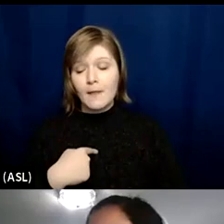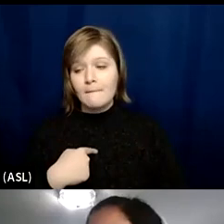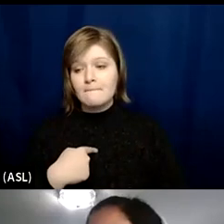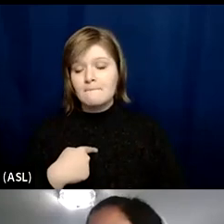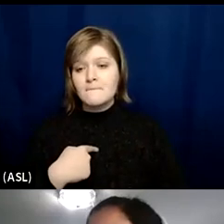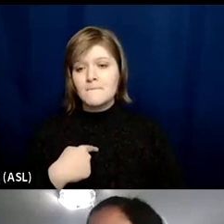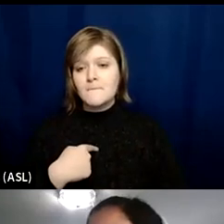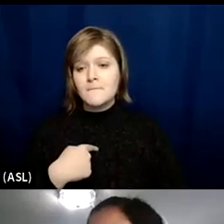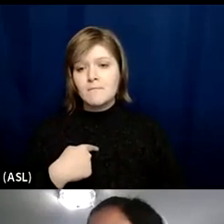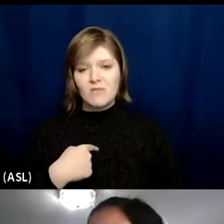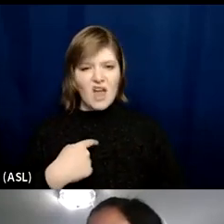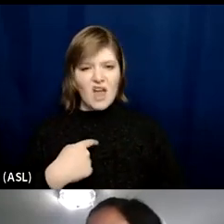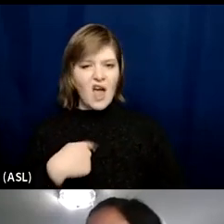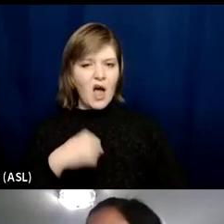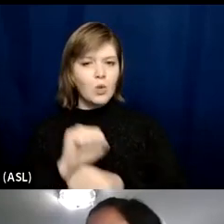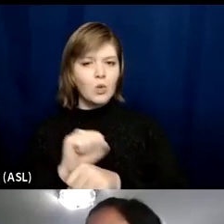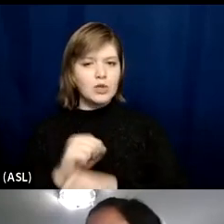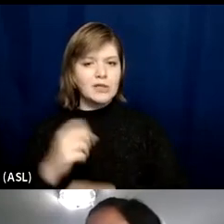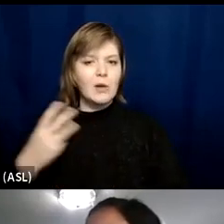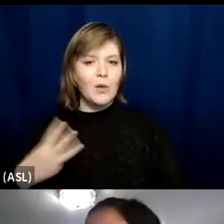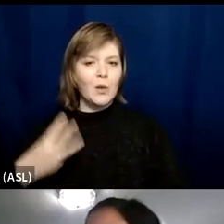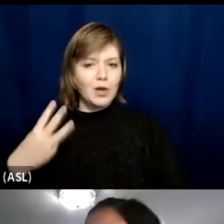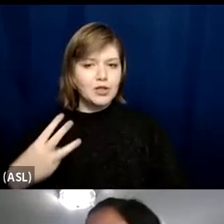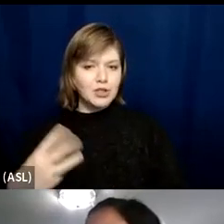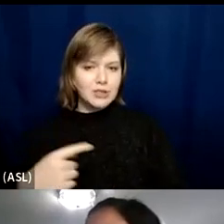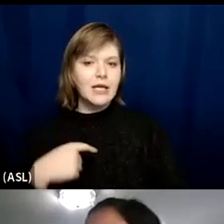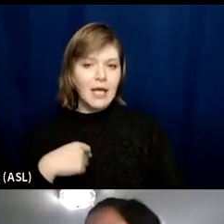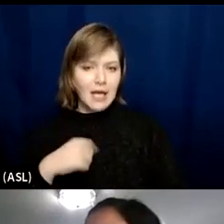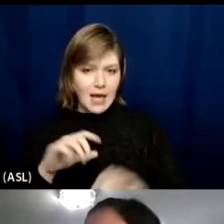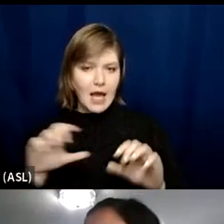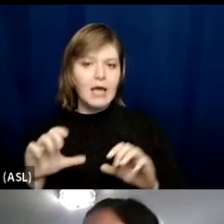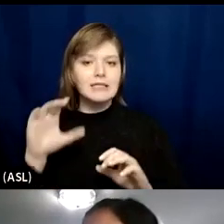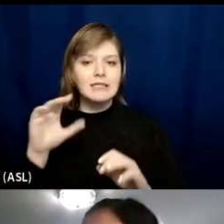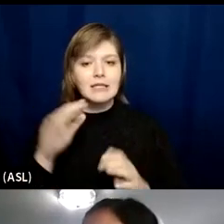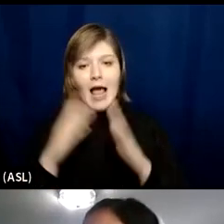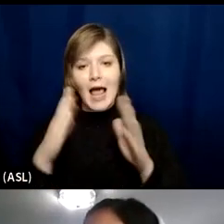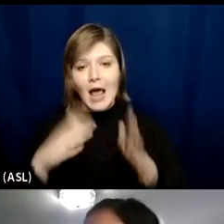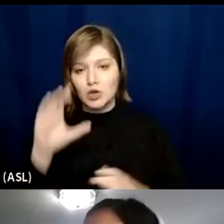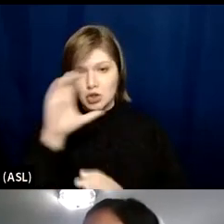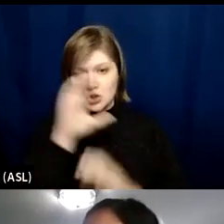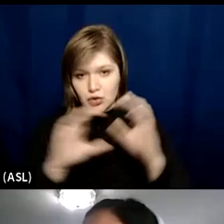We said, this program is great, but folks have access to the services but there's no housing out there.